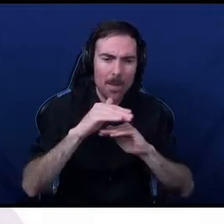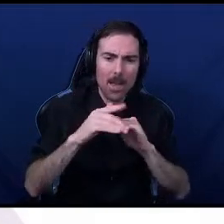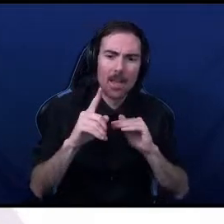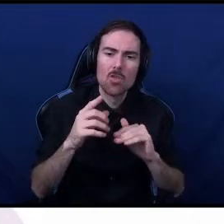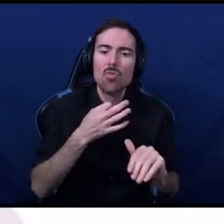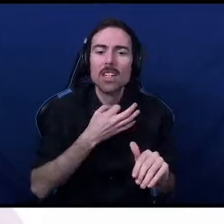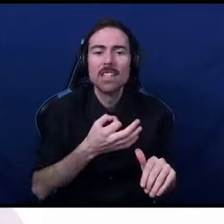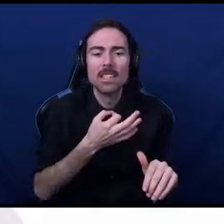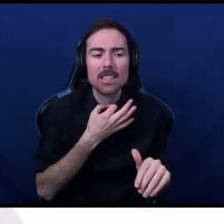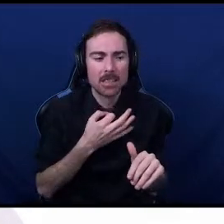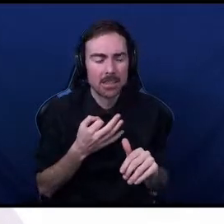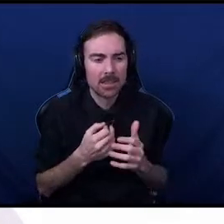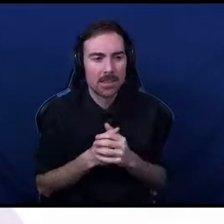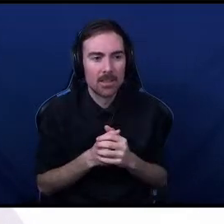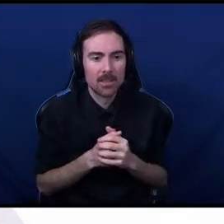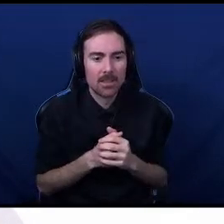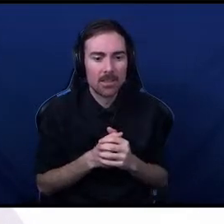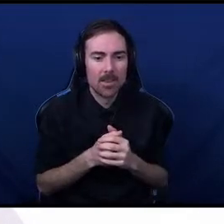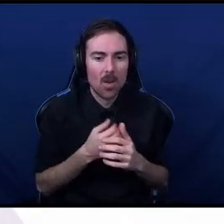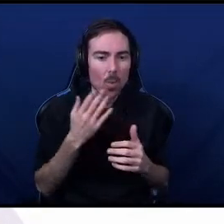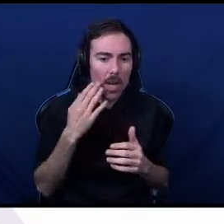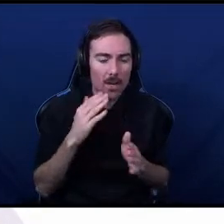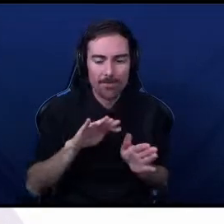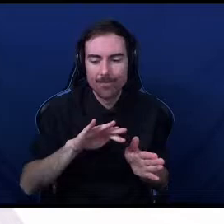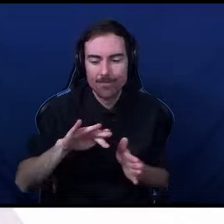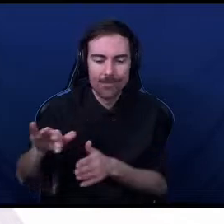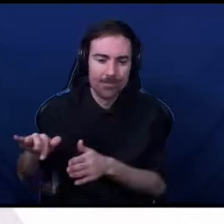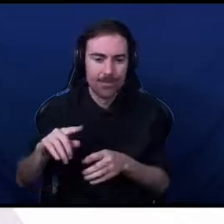when we don't embrace inclusion and diversity? What happens as a